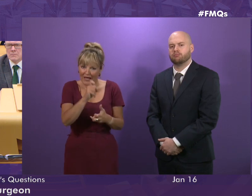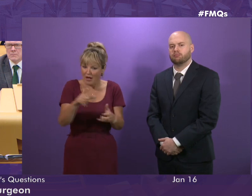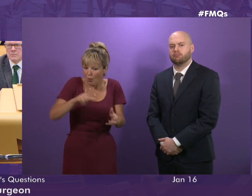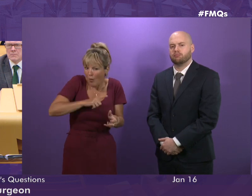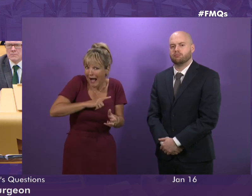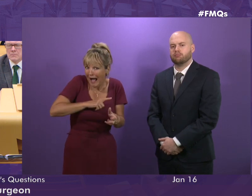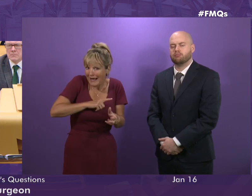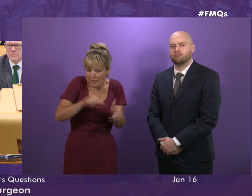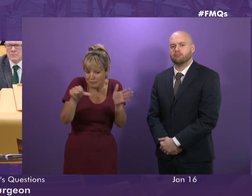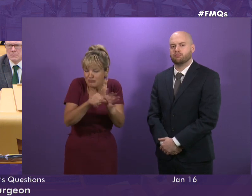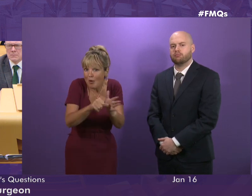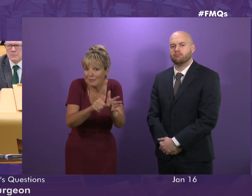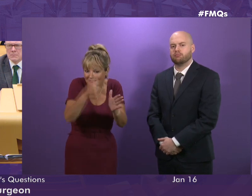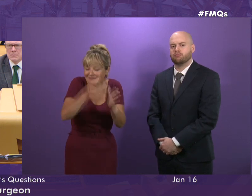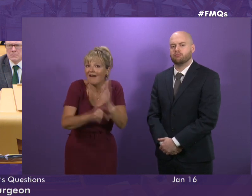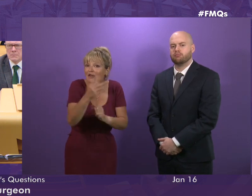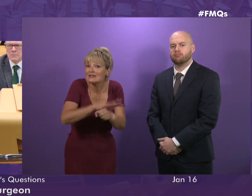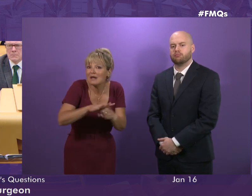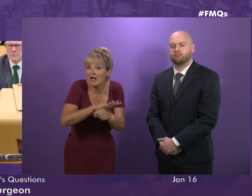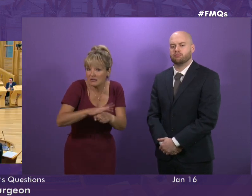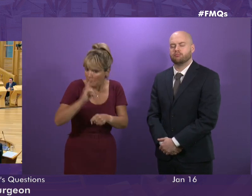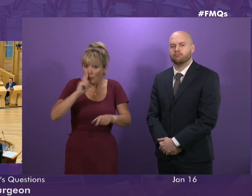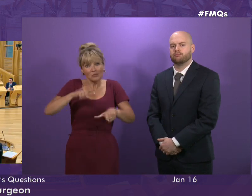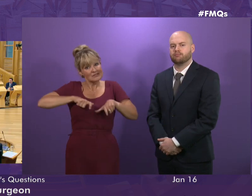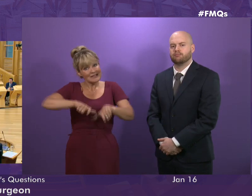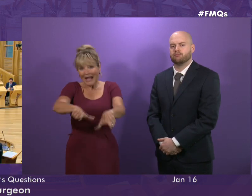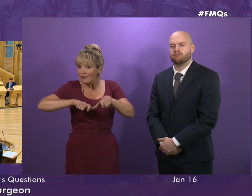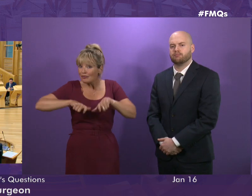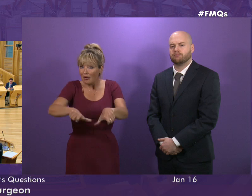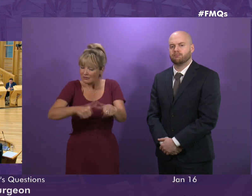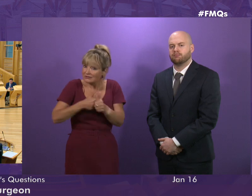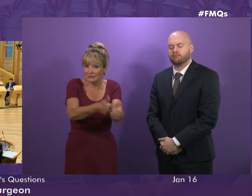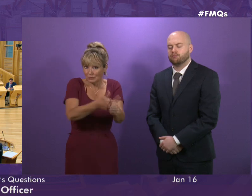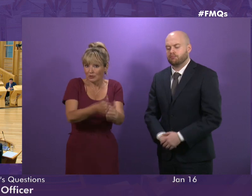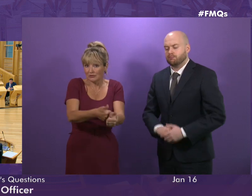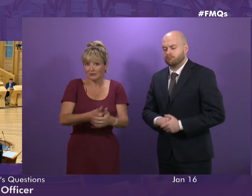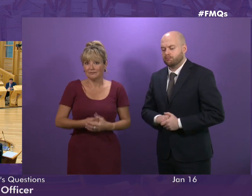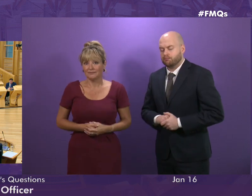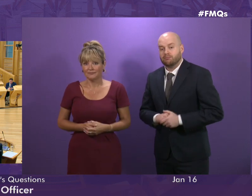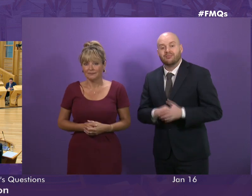we can do to mitigate it, which we will of course always continue to do as far as we can.